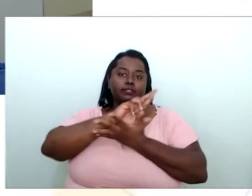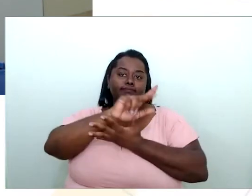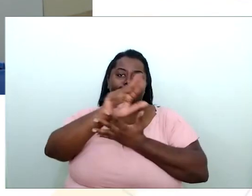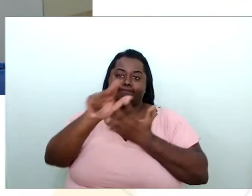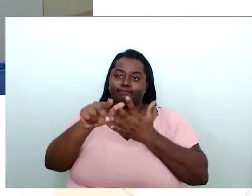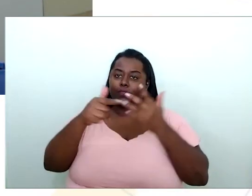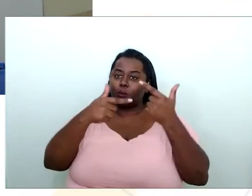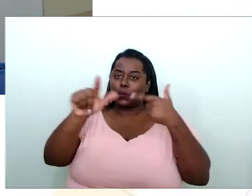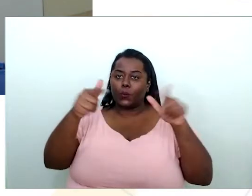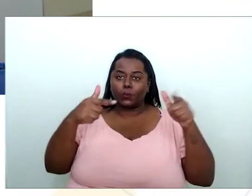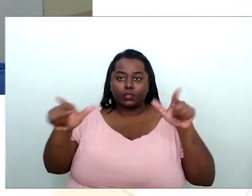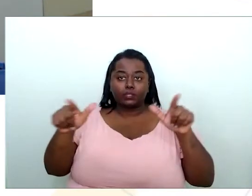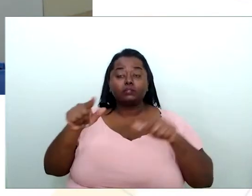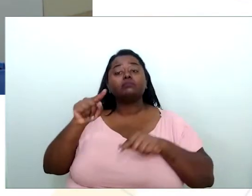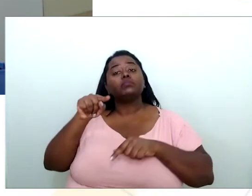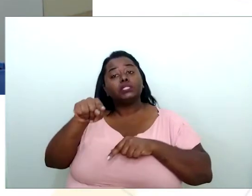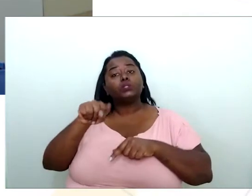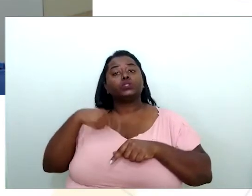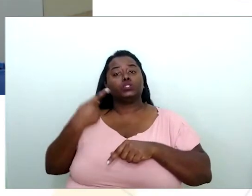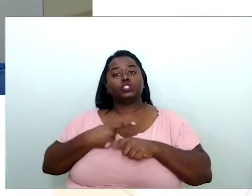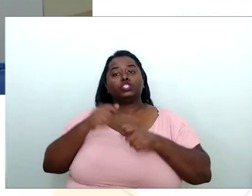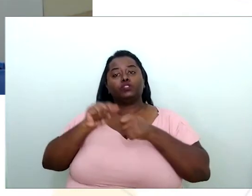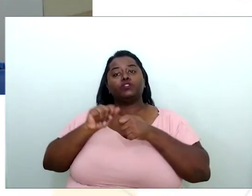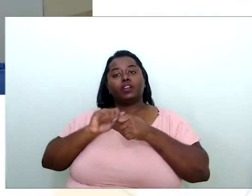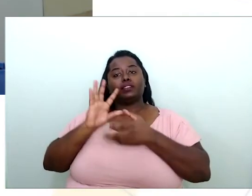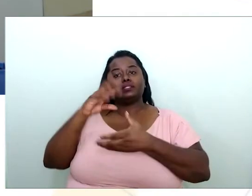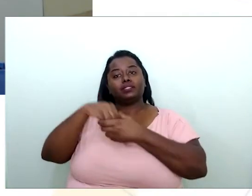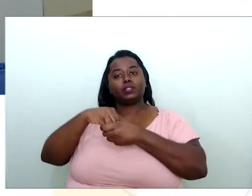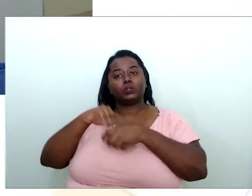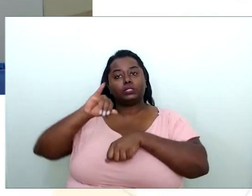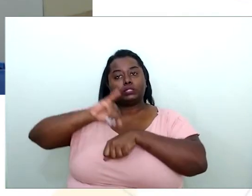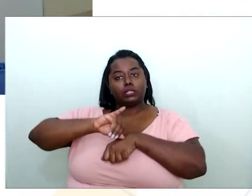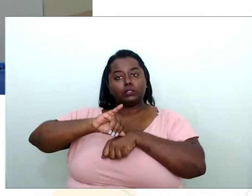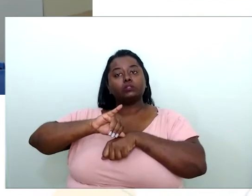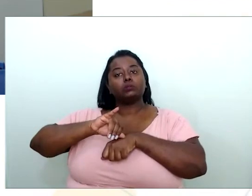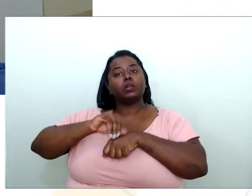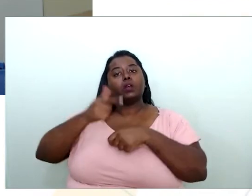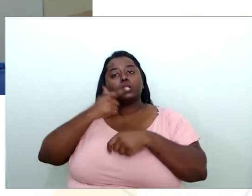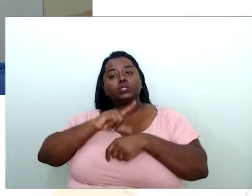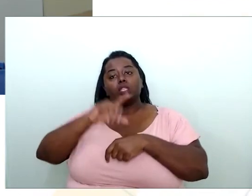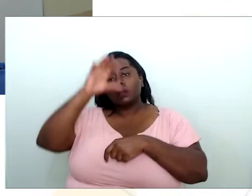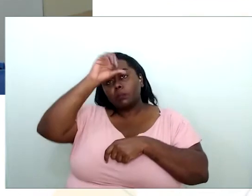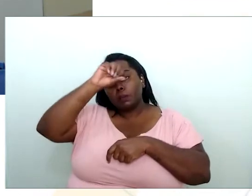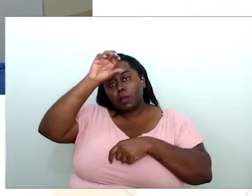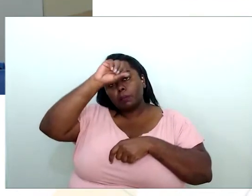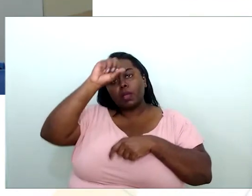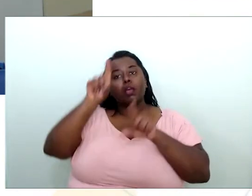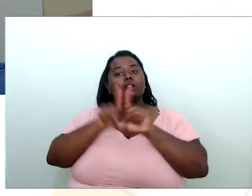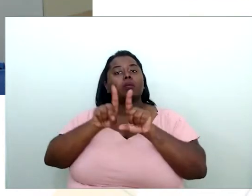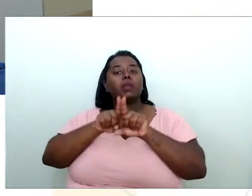the kind of thing that we do in a center for learning and teaching like ours the